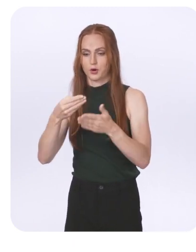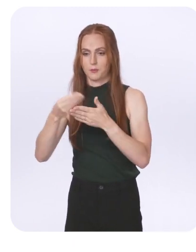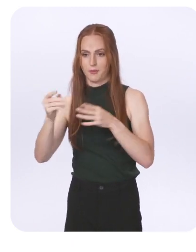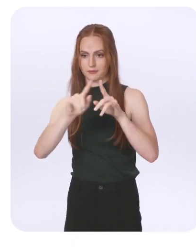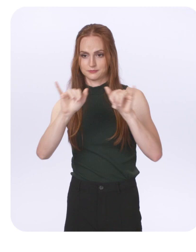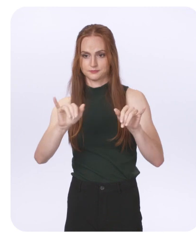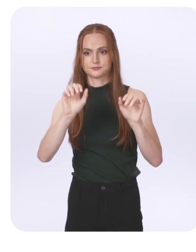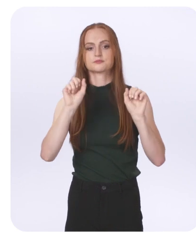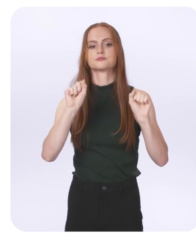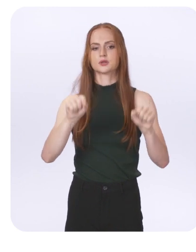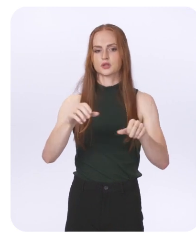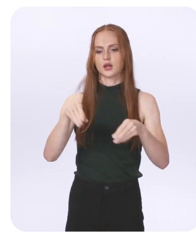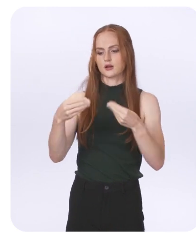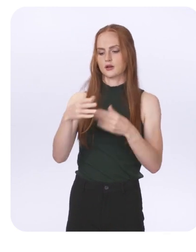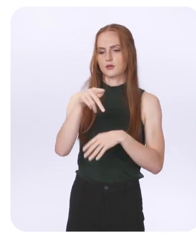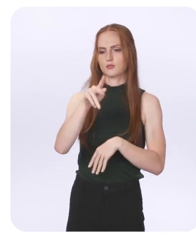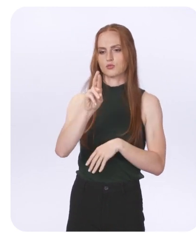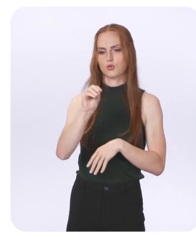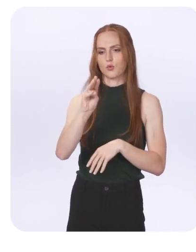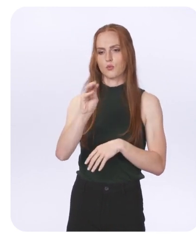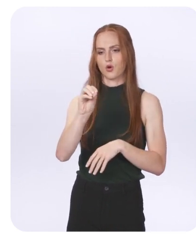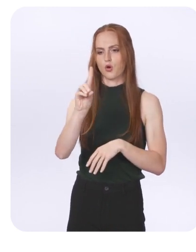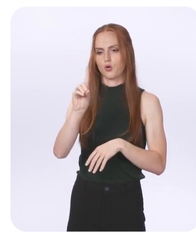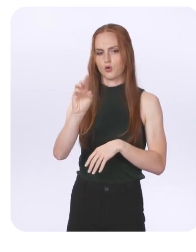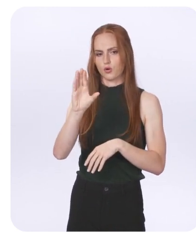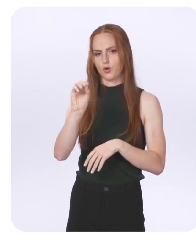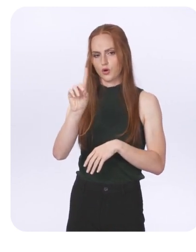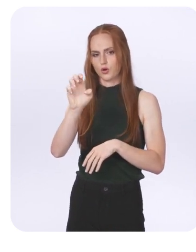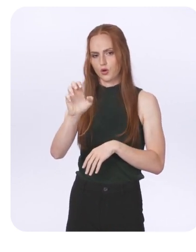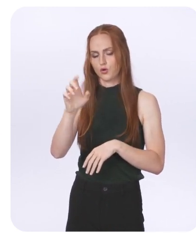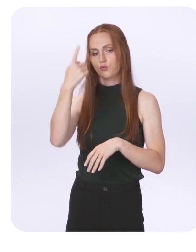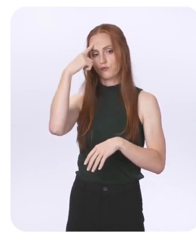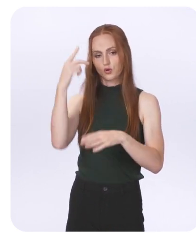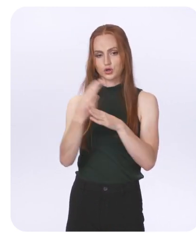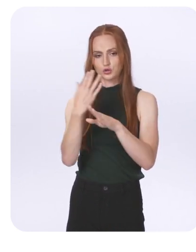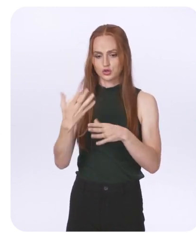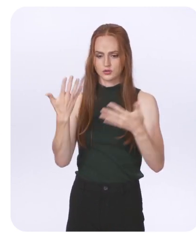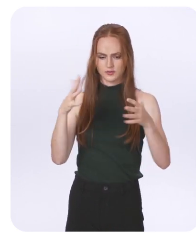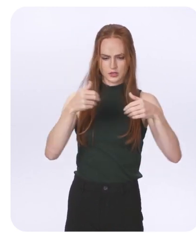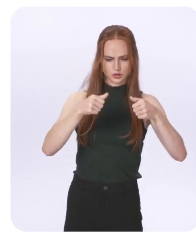I look forward to coming back next year and sharing the creative ways you all have utilized this tool.